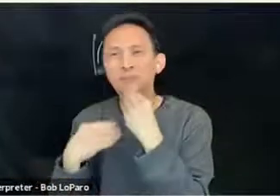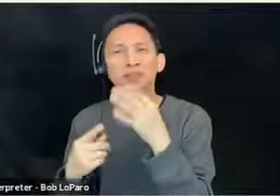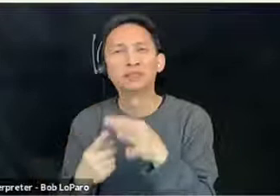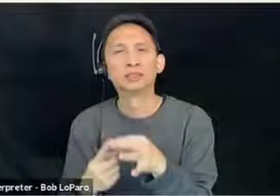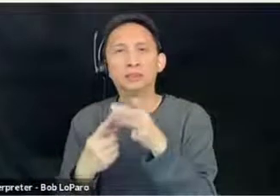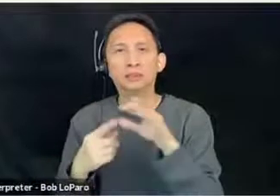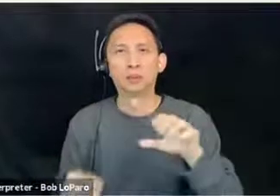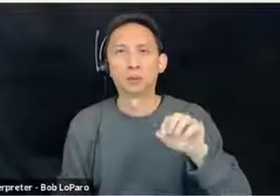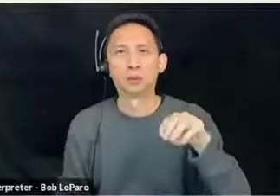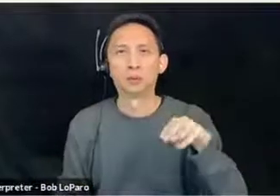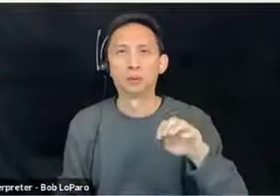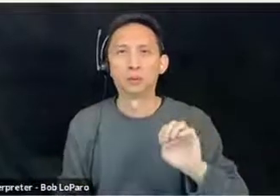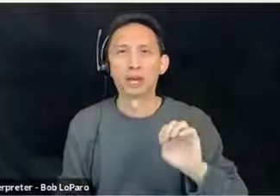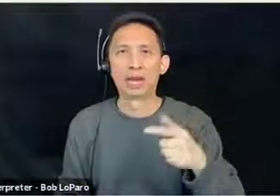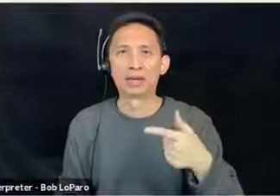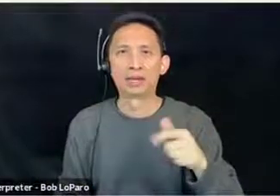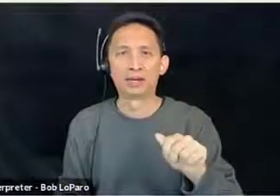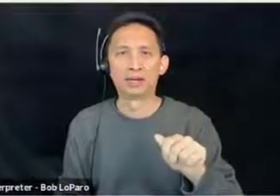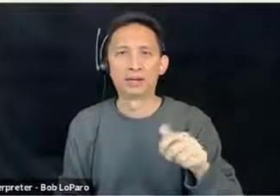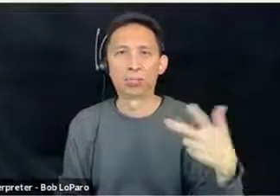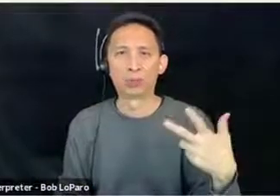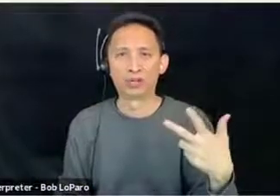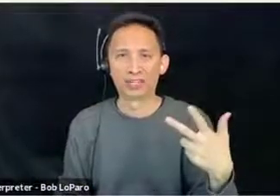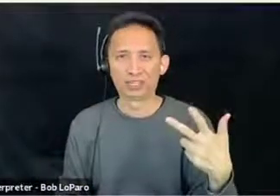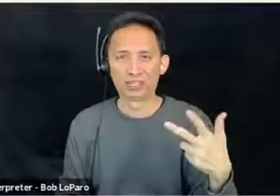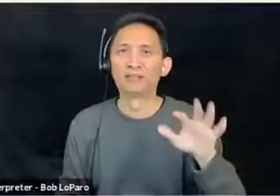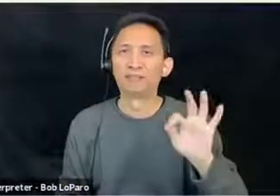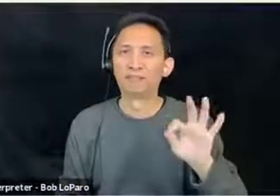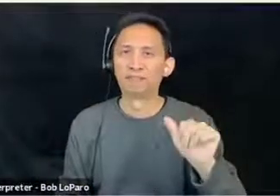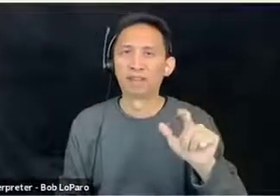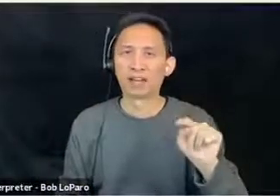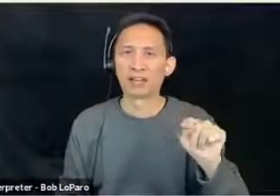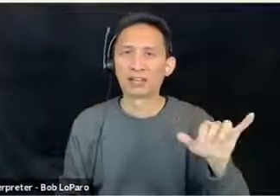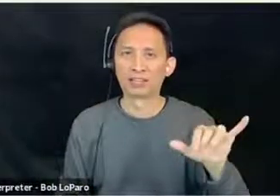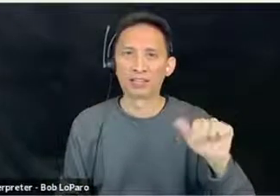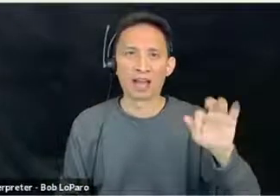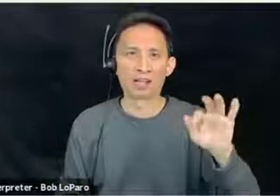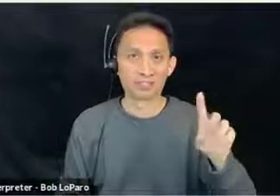And sometimes our patients do get a G-tube to help,